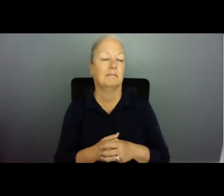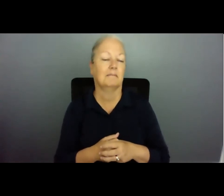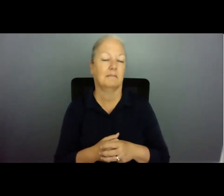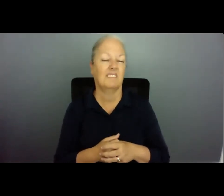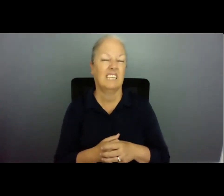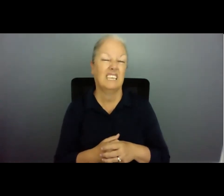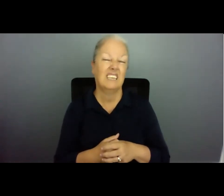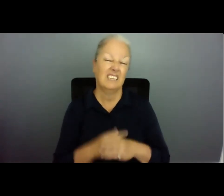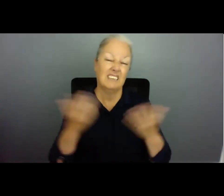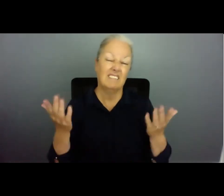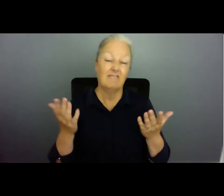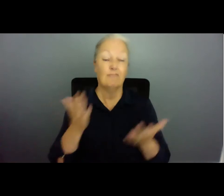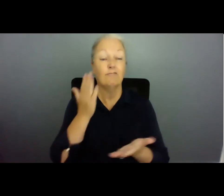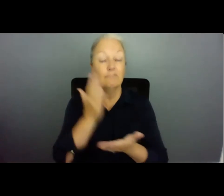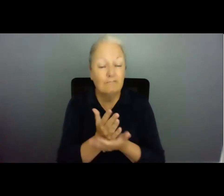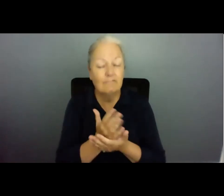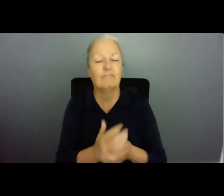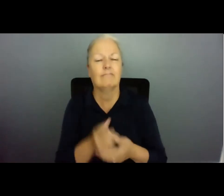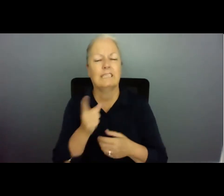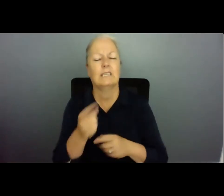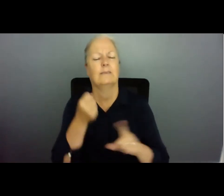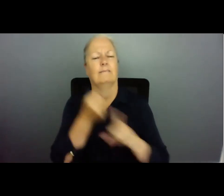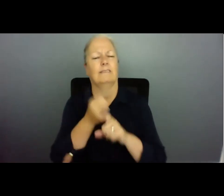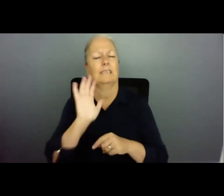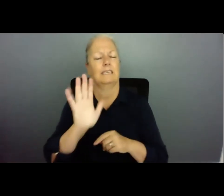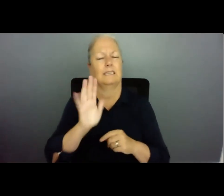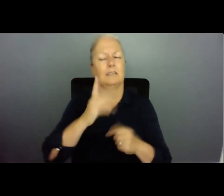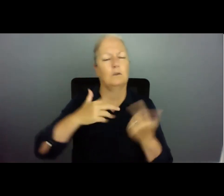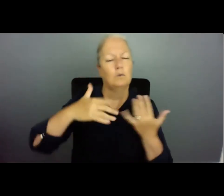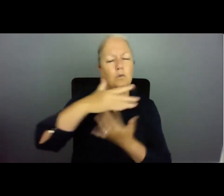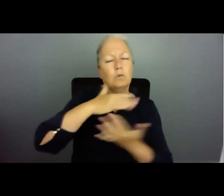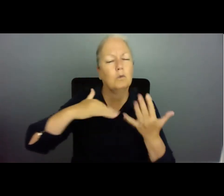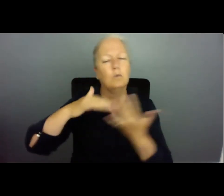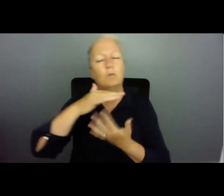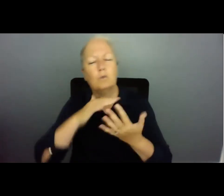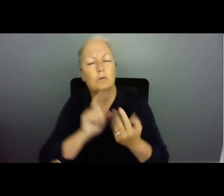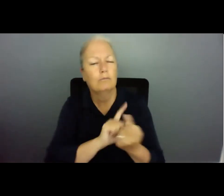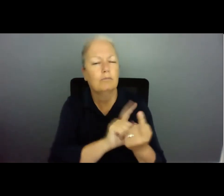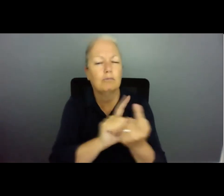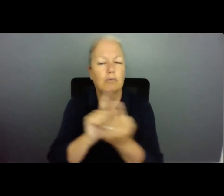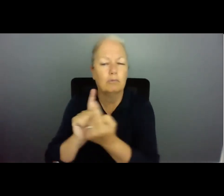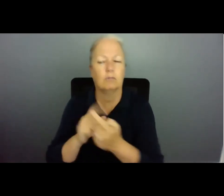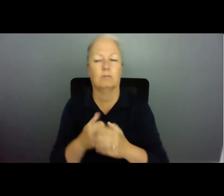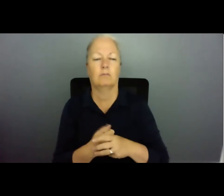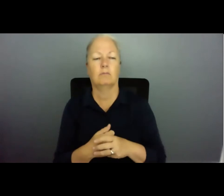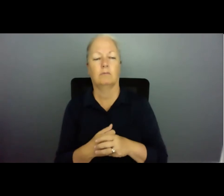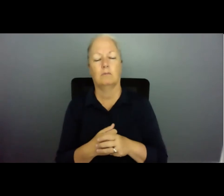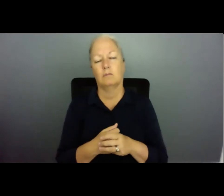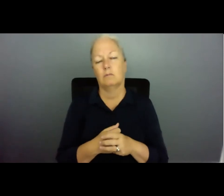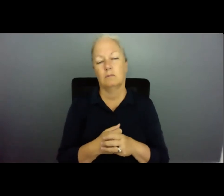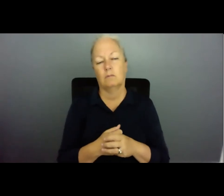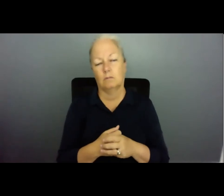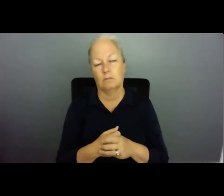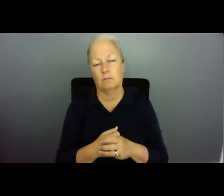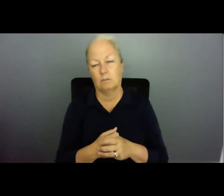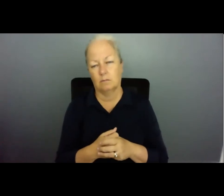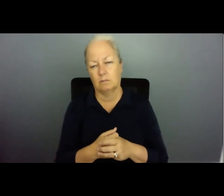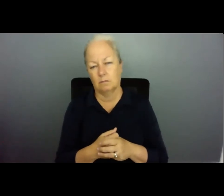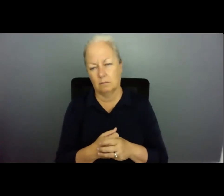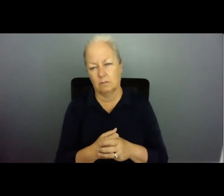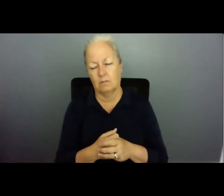disabilities secondly the inclusive education is hard to make progress in many countries and area